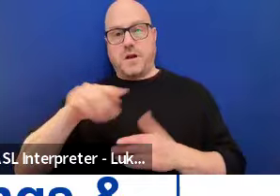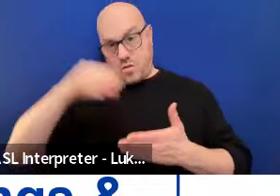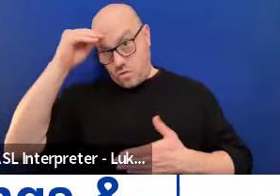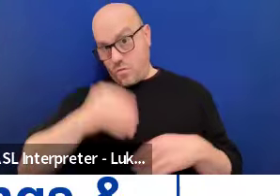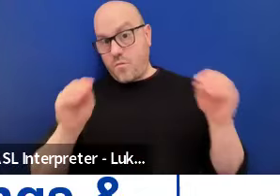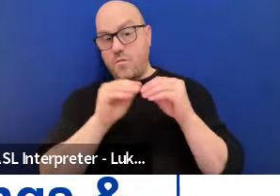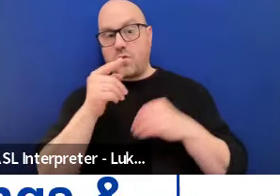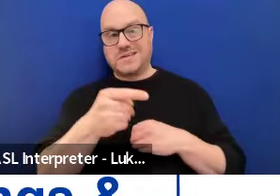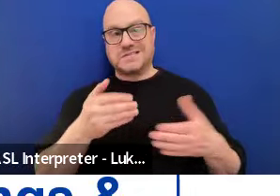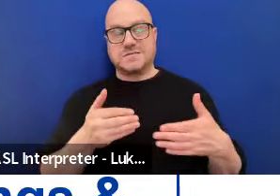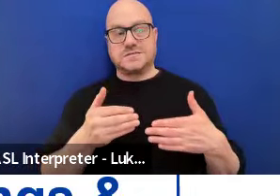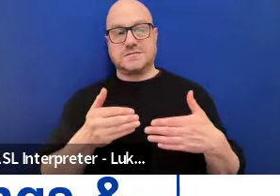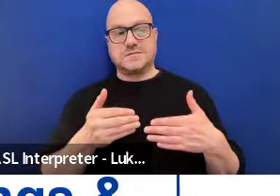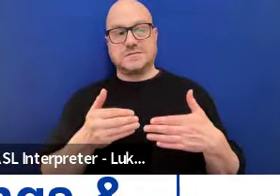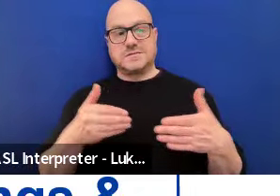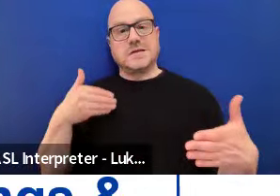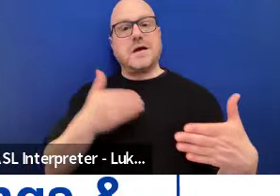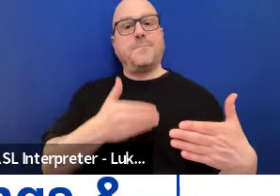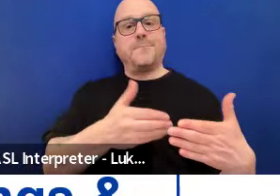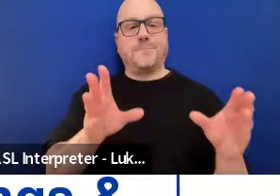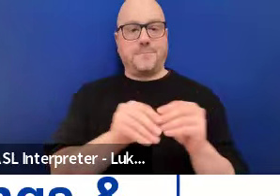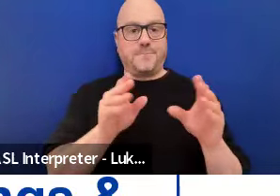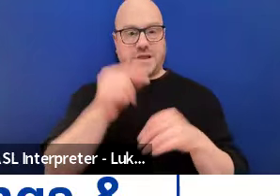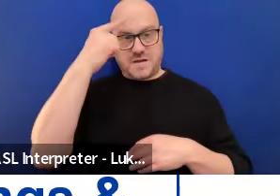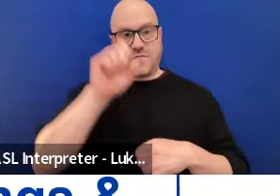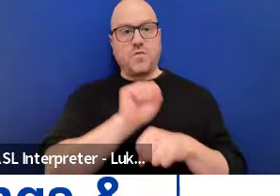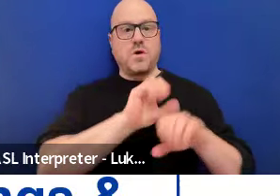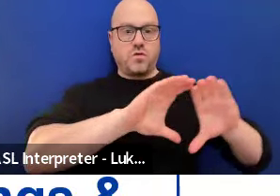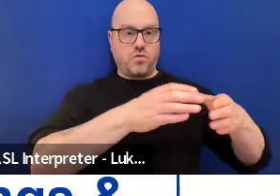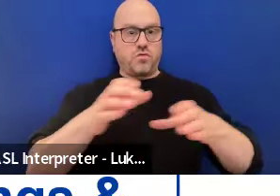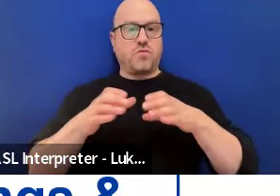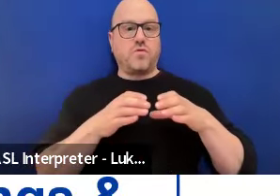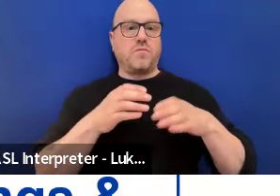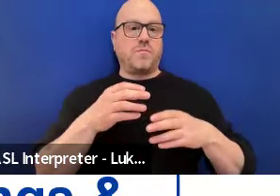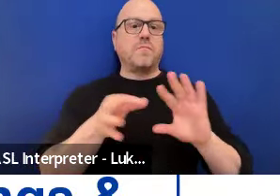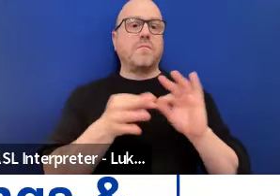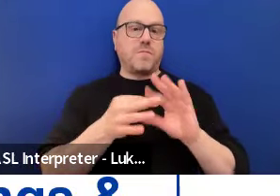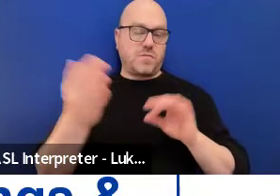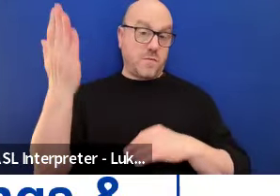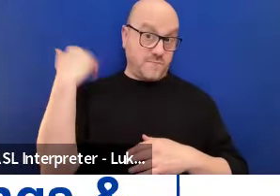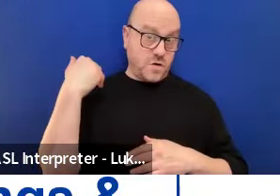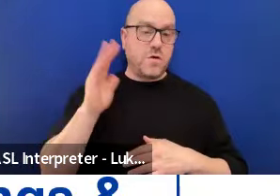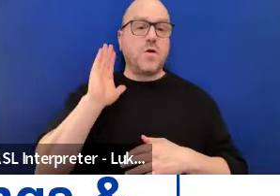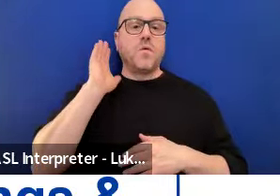AND YOU CAN VISIT MBTA .COM/RTAG TO LEARN MORE. AND HERE ARE UPCOMING MEETING